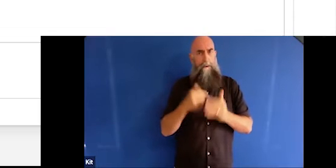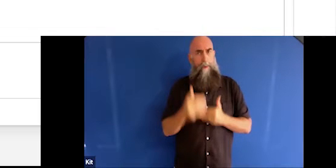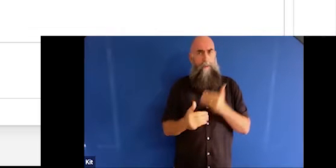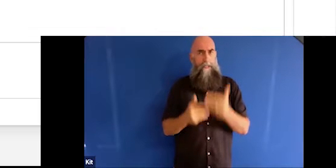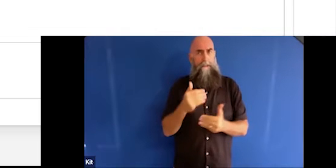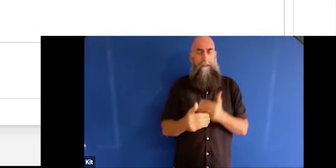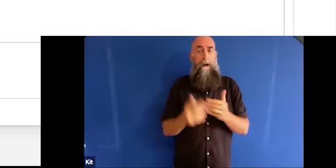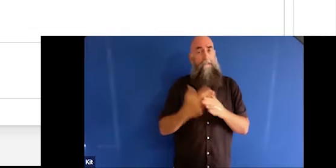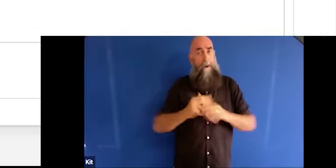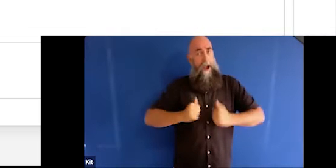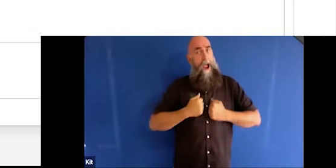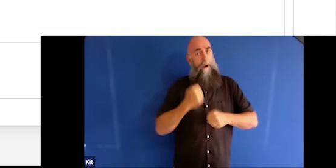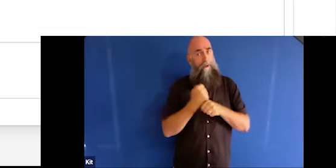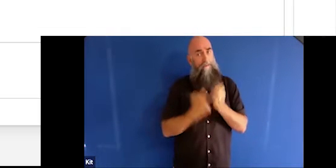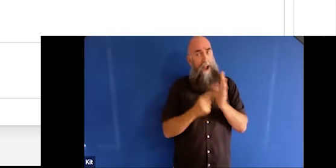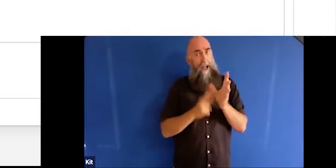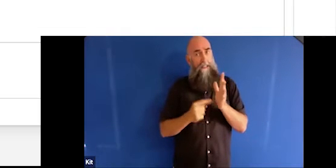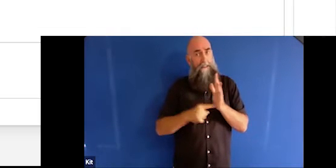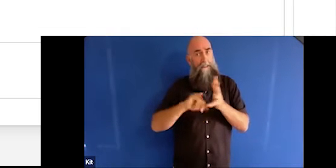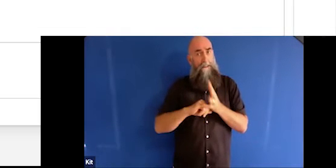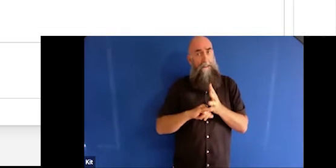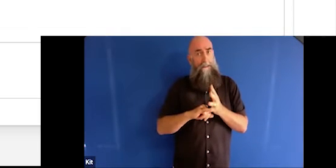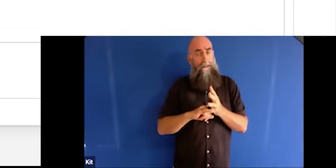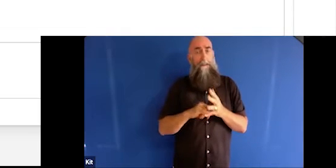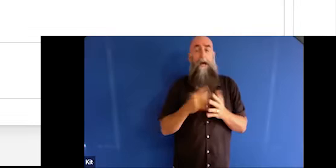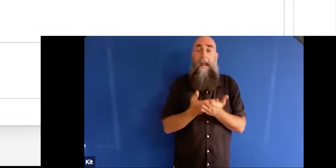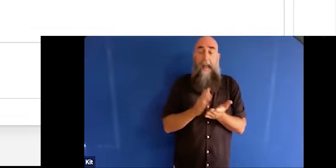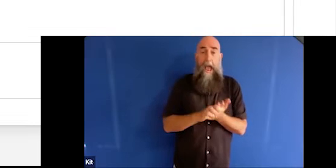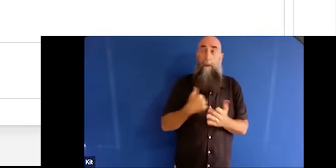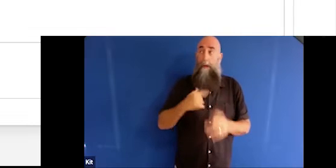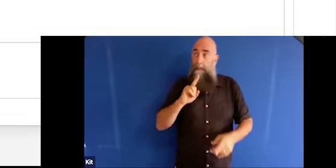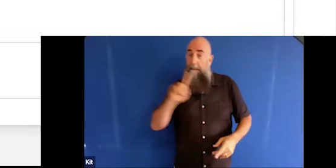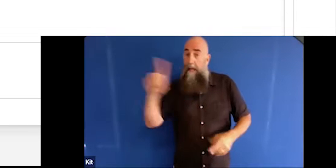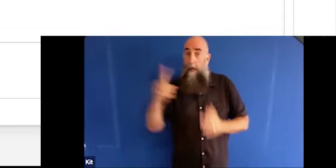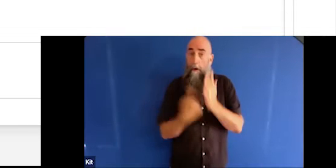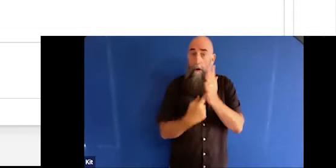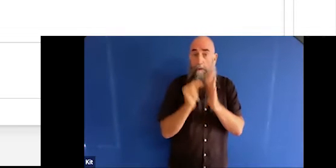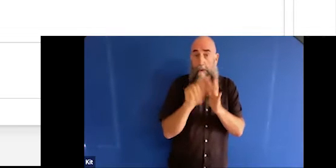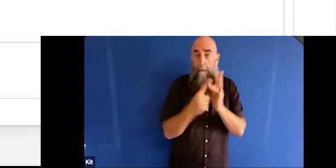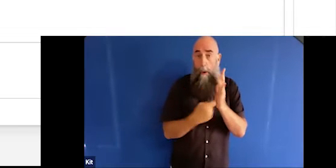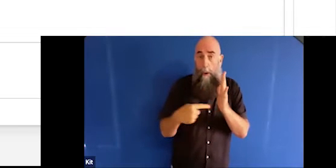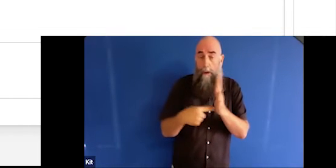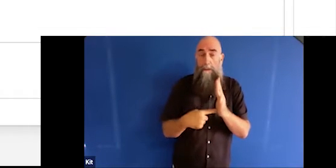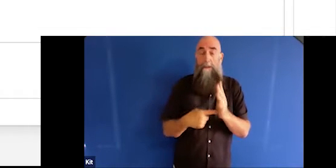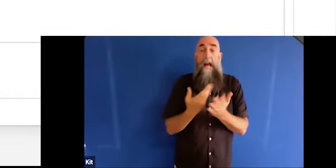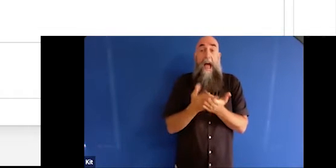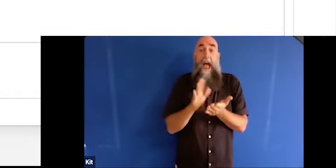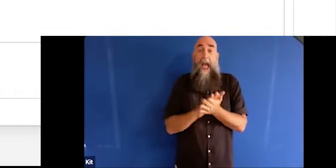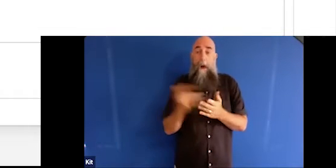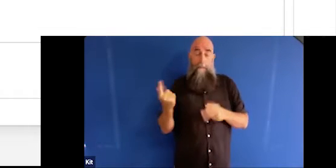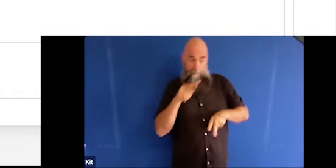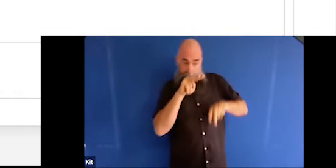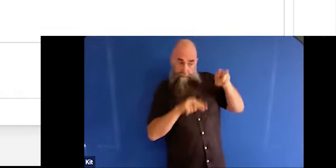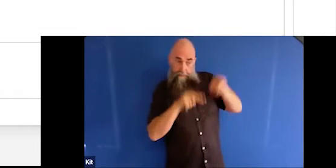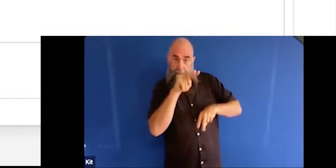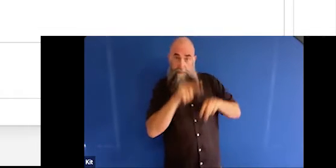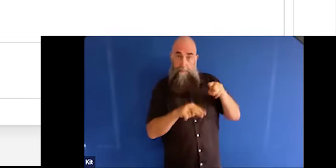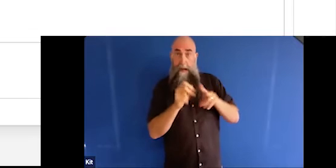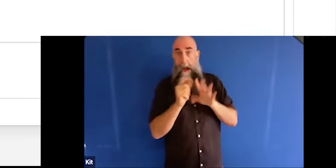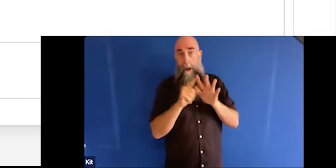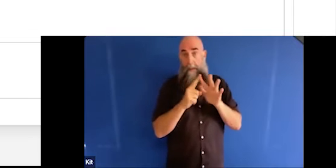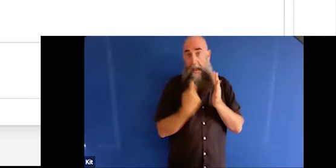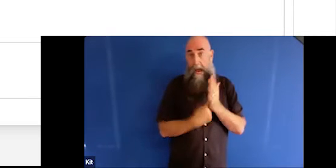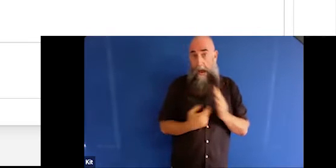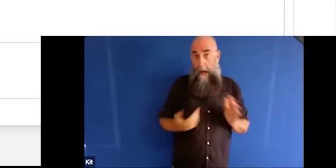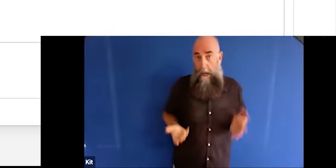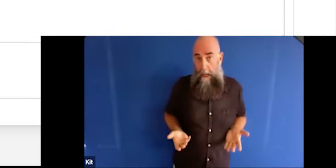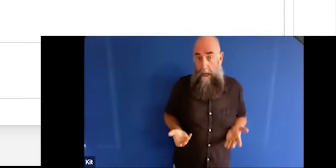grants and the way they're reported on, the way the peers assess. And while we're on that topic,